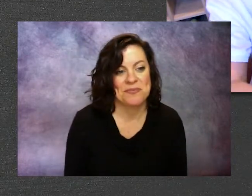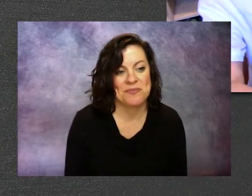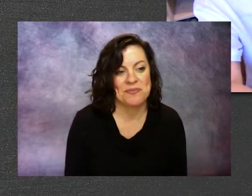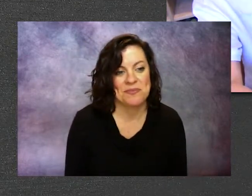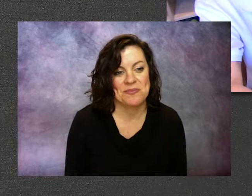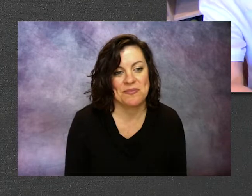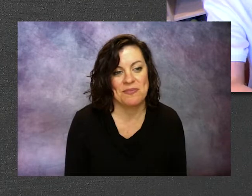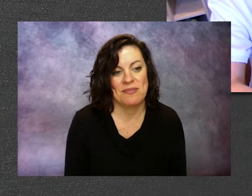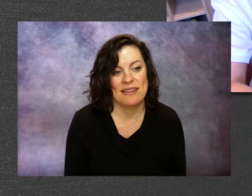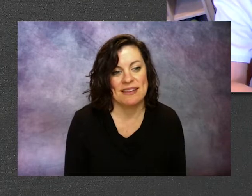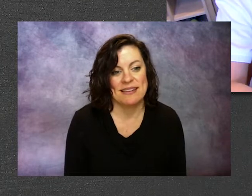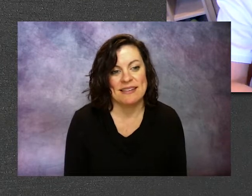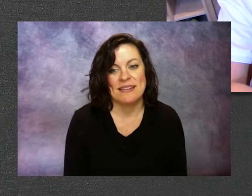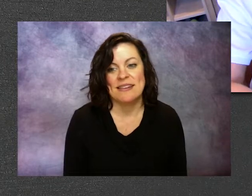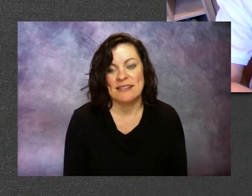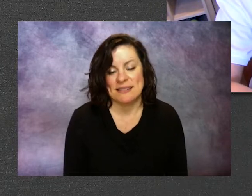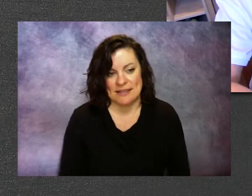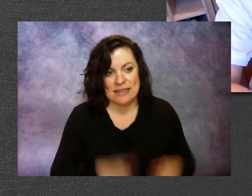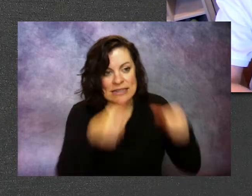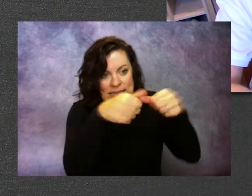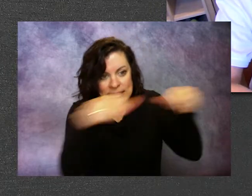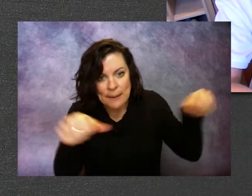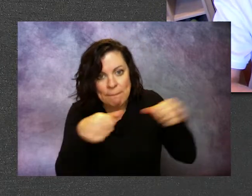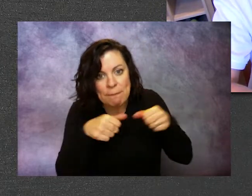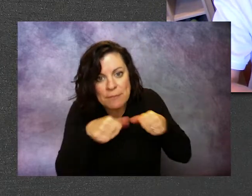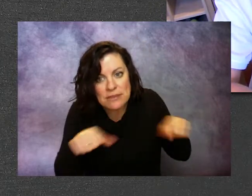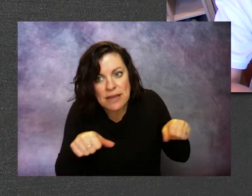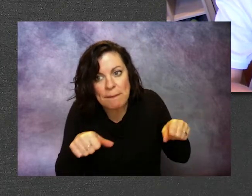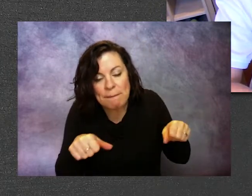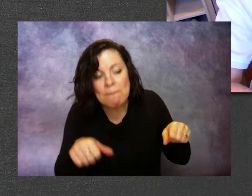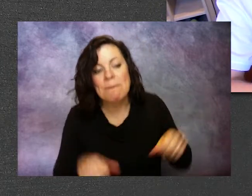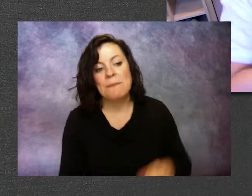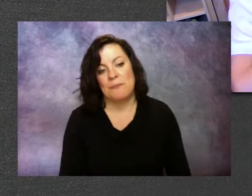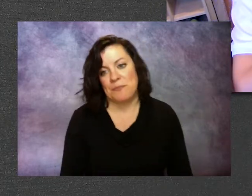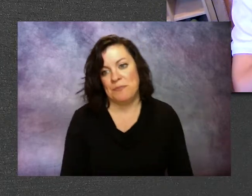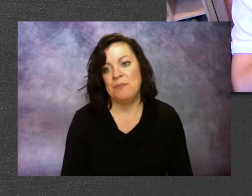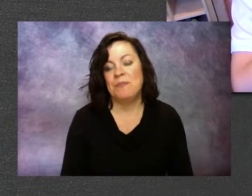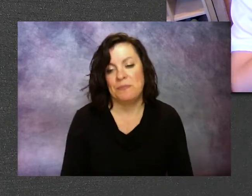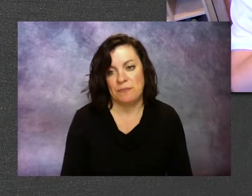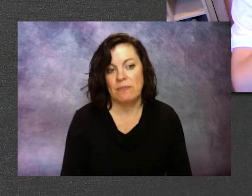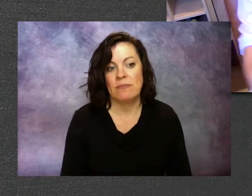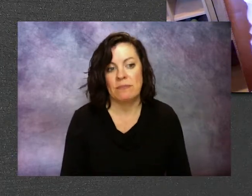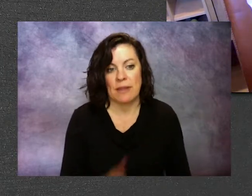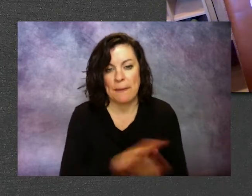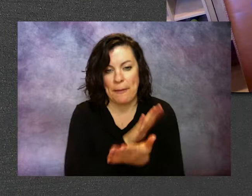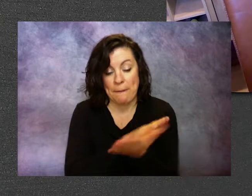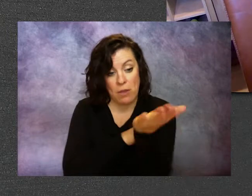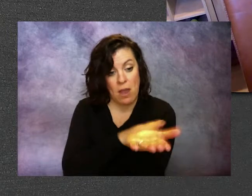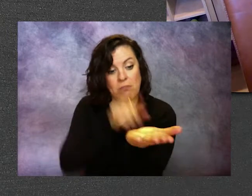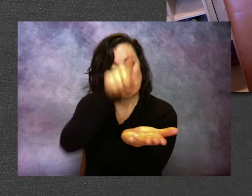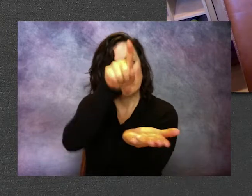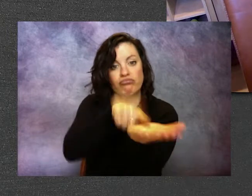Okay, and then you want to add some tape and just tape the straw right there to it, okay? I'll hold it steady for you.